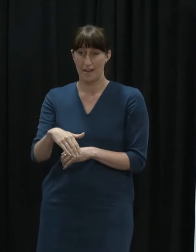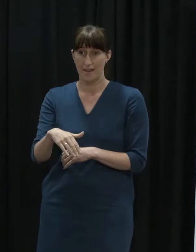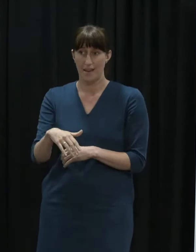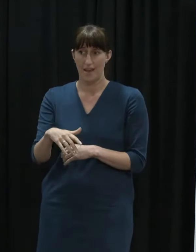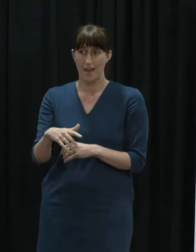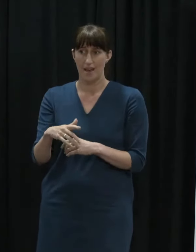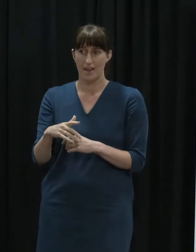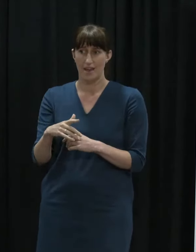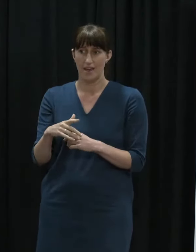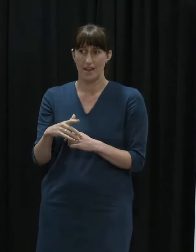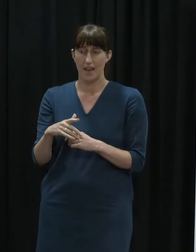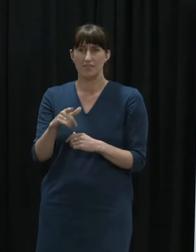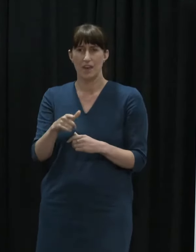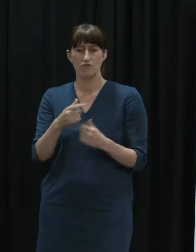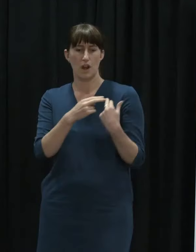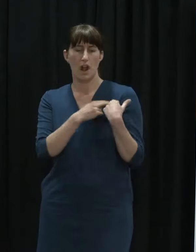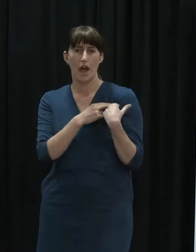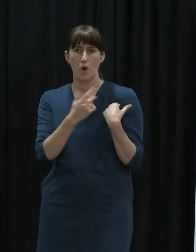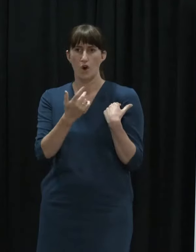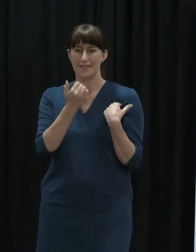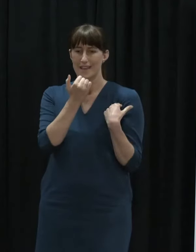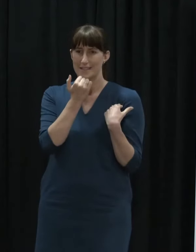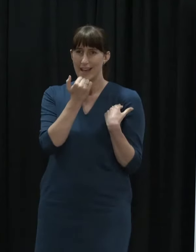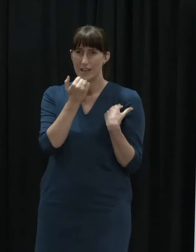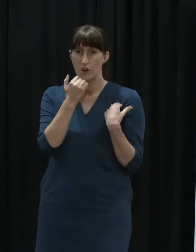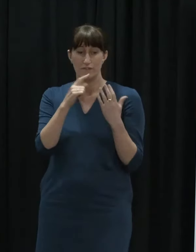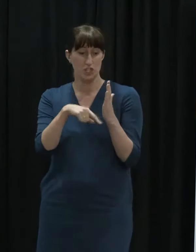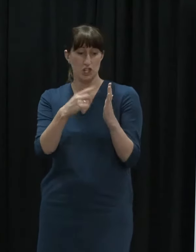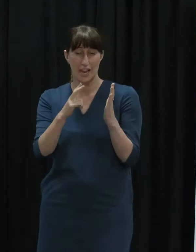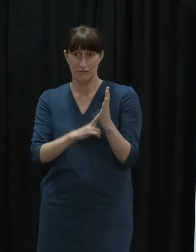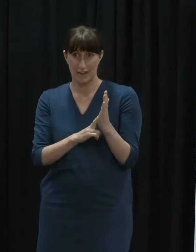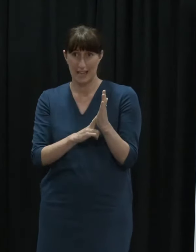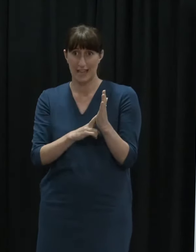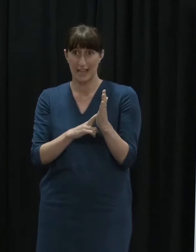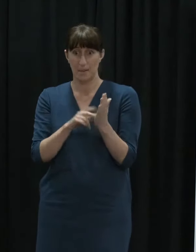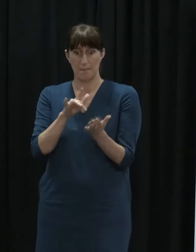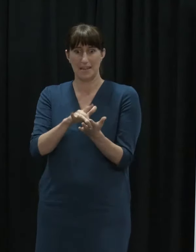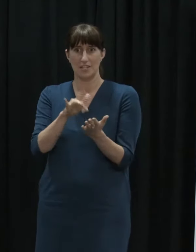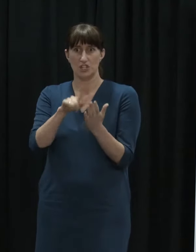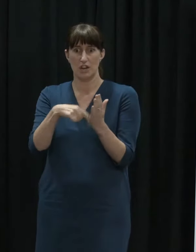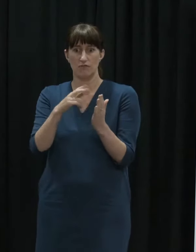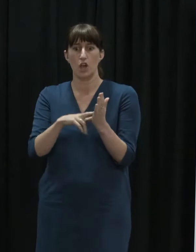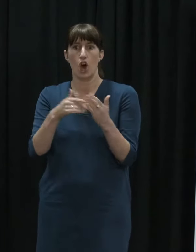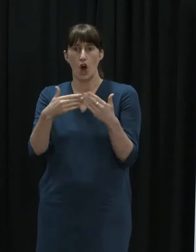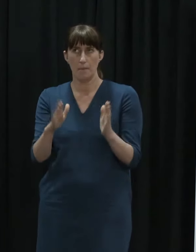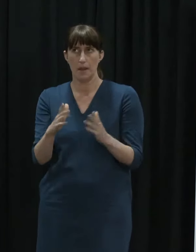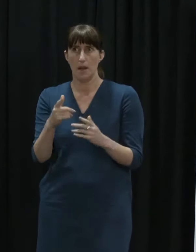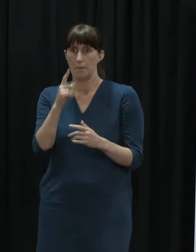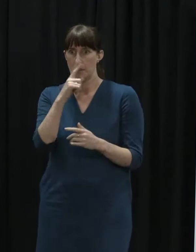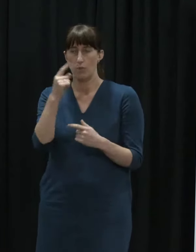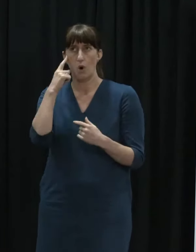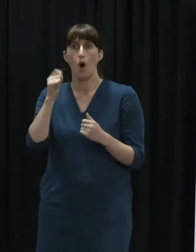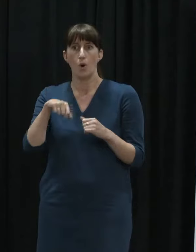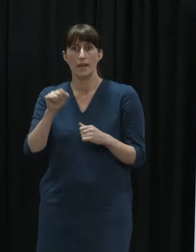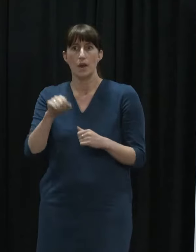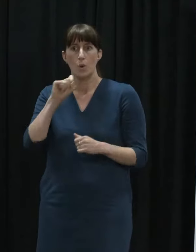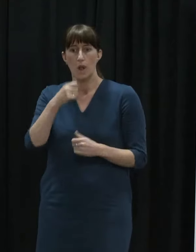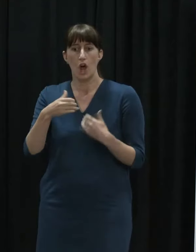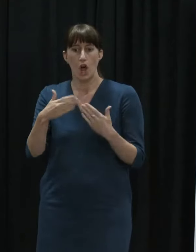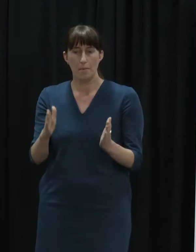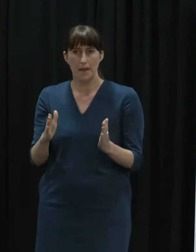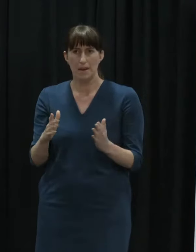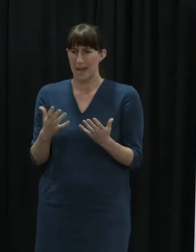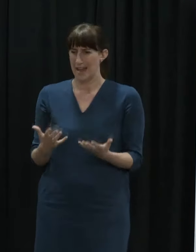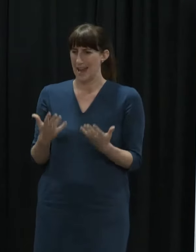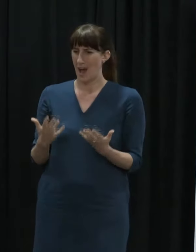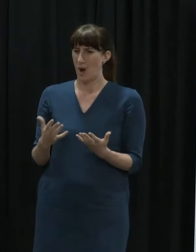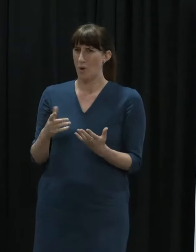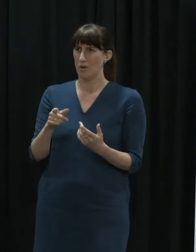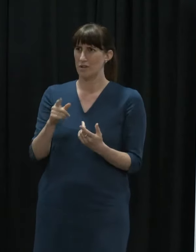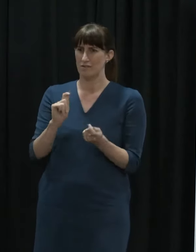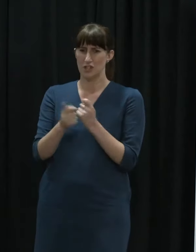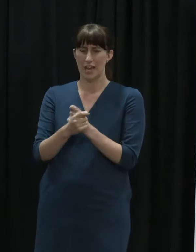a sense of the moment.